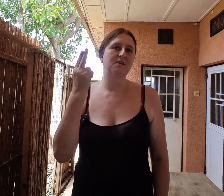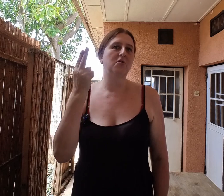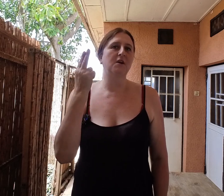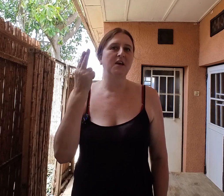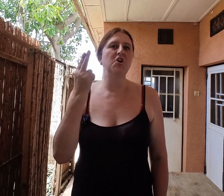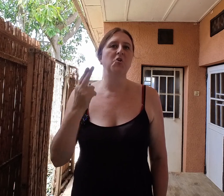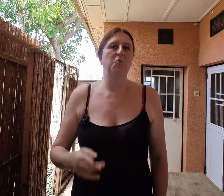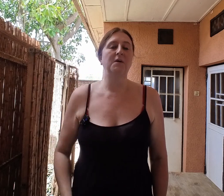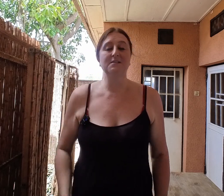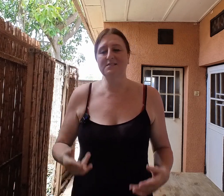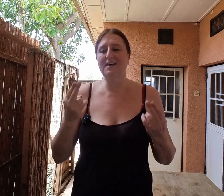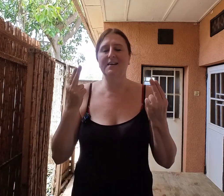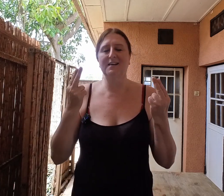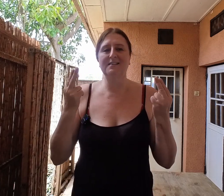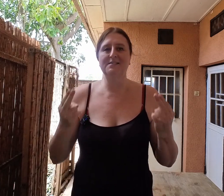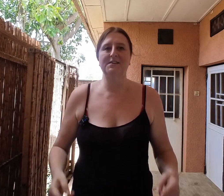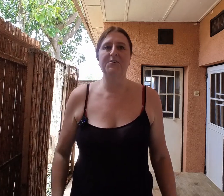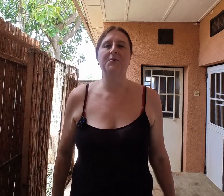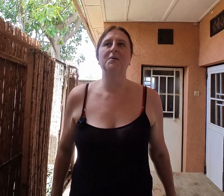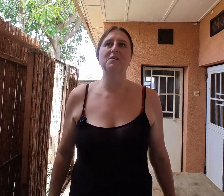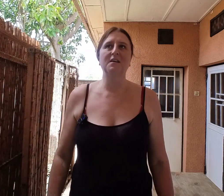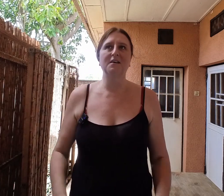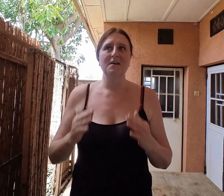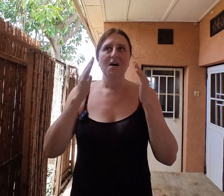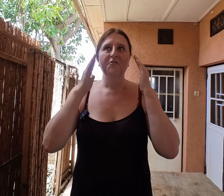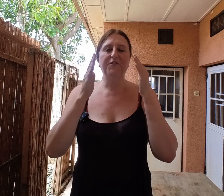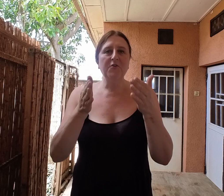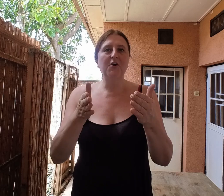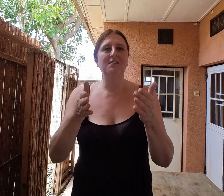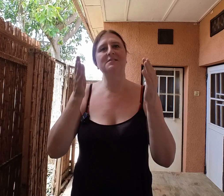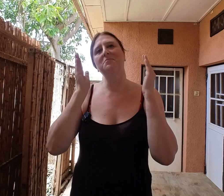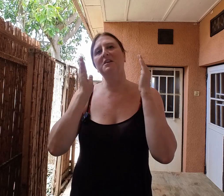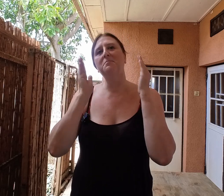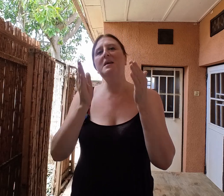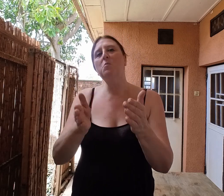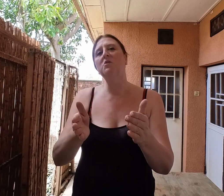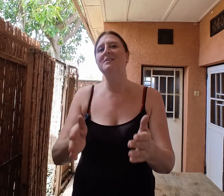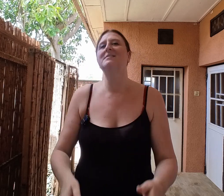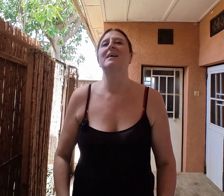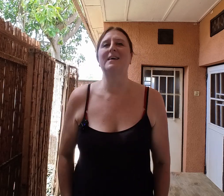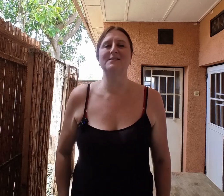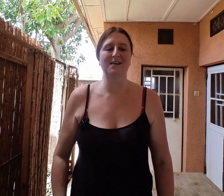going to call it U, because technically it is U. I'm going to focus. I'm going to mean what I say.